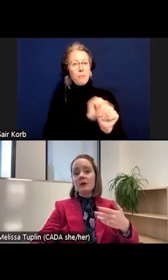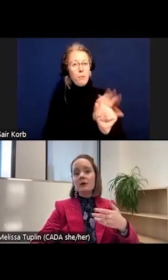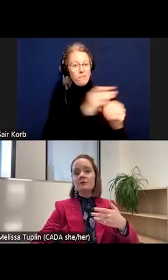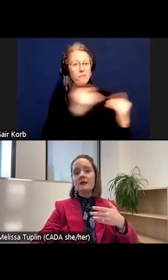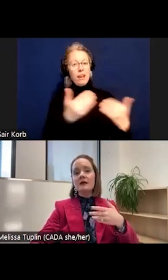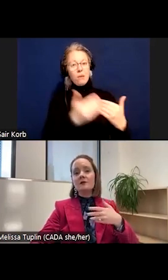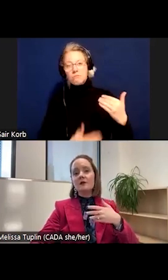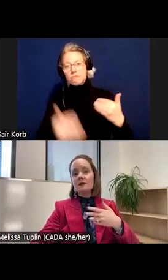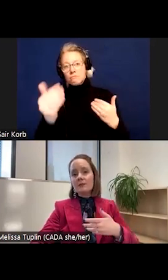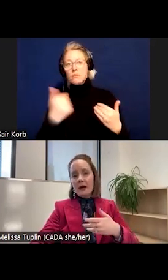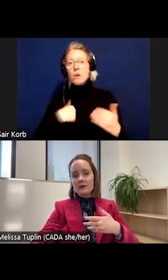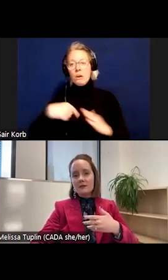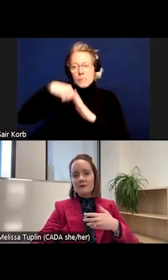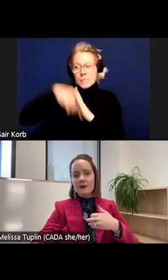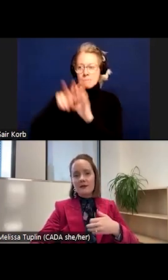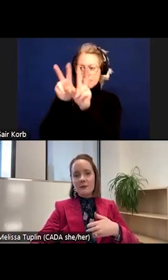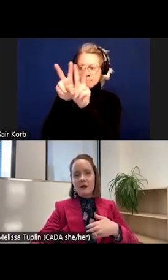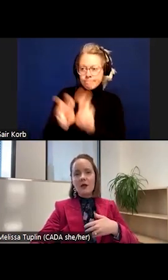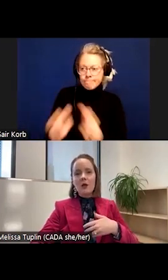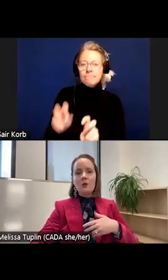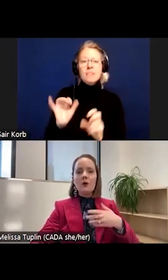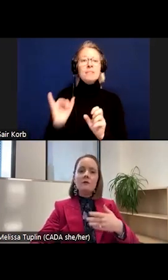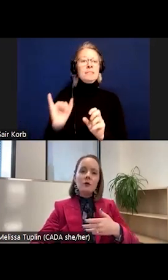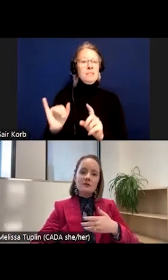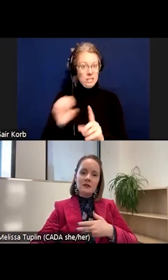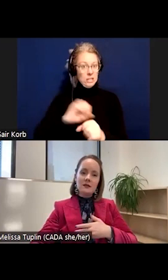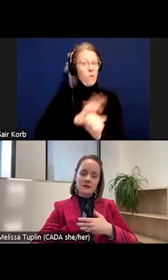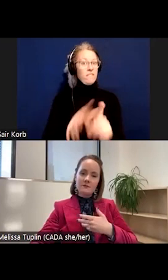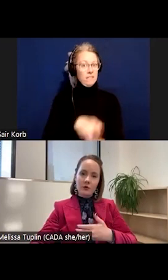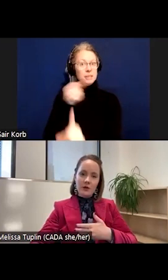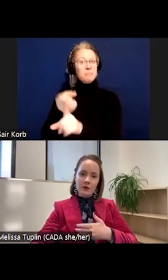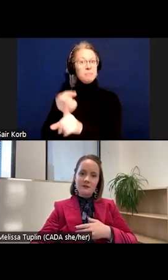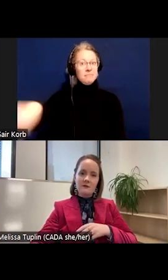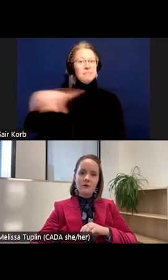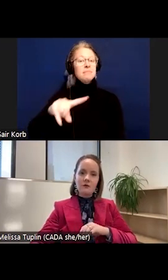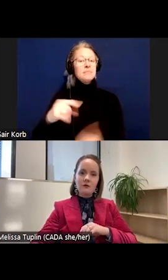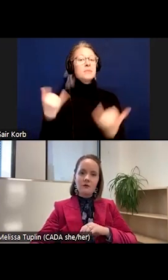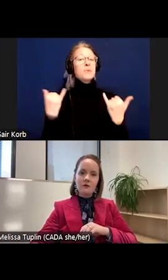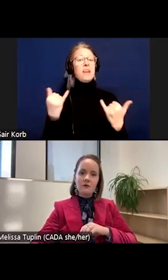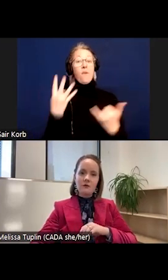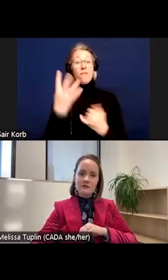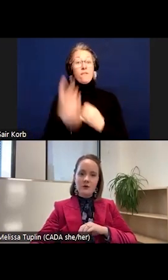our understanding of the impact of the pandemic, we are focusing the next four years of our